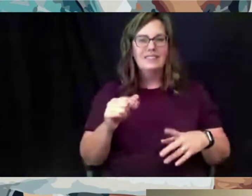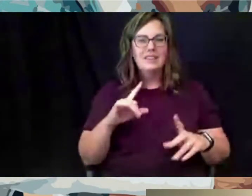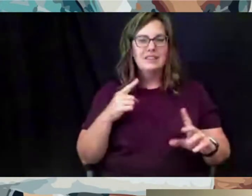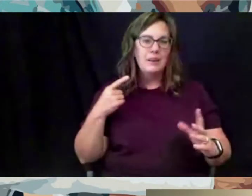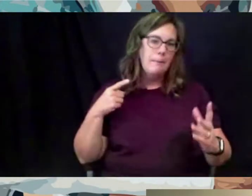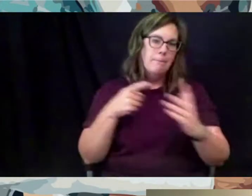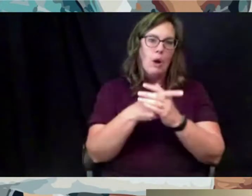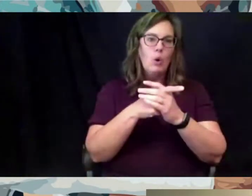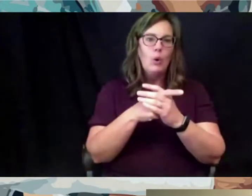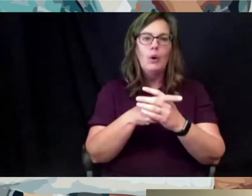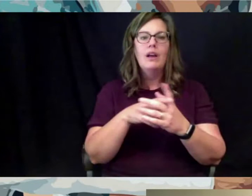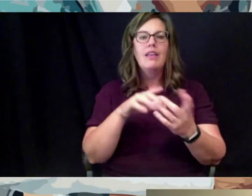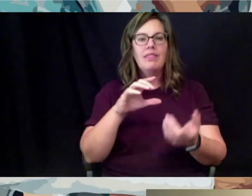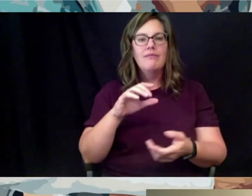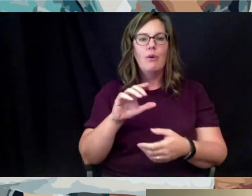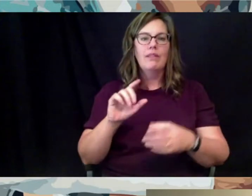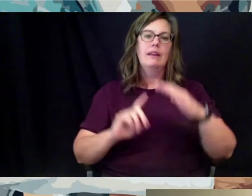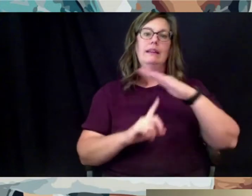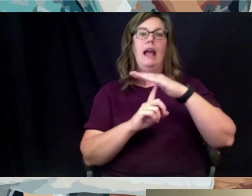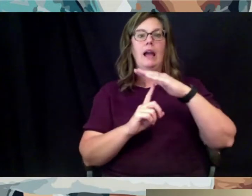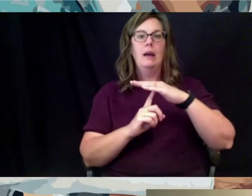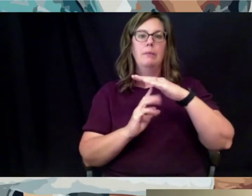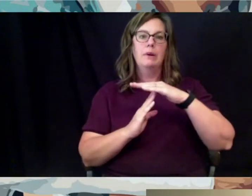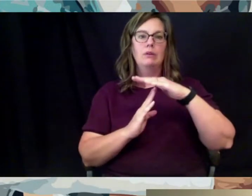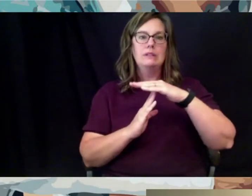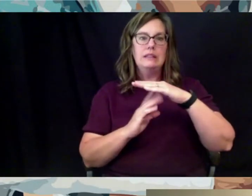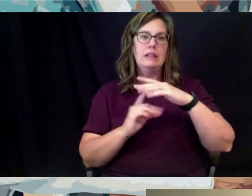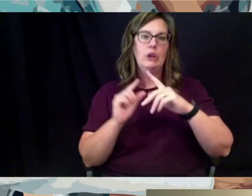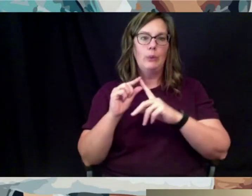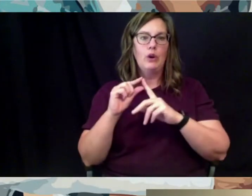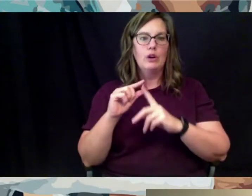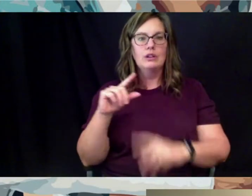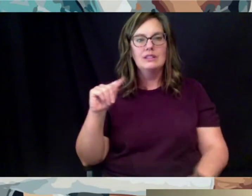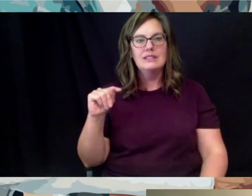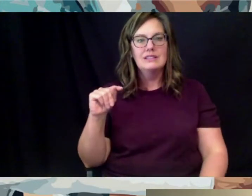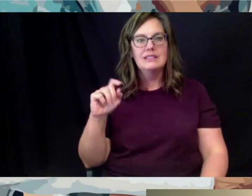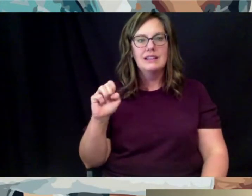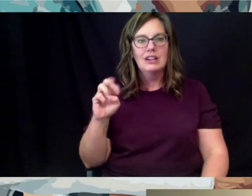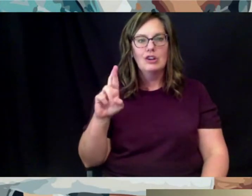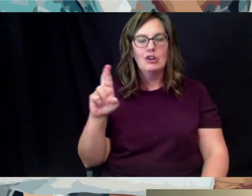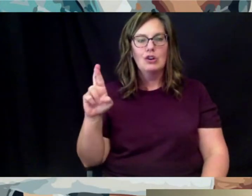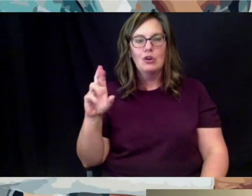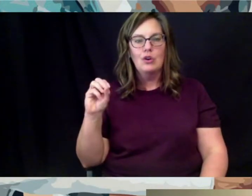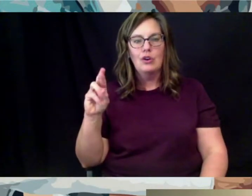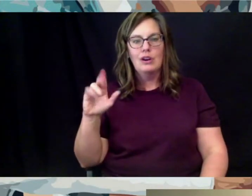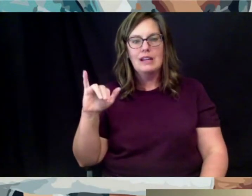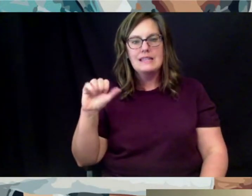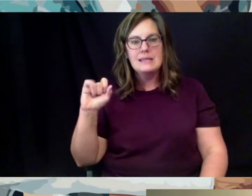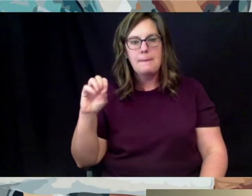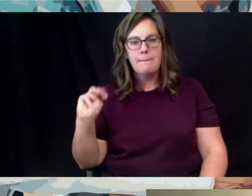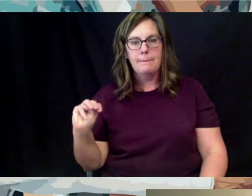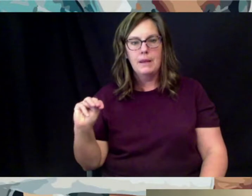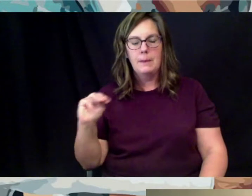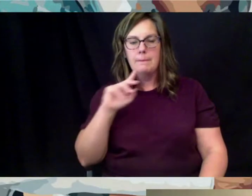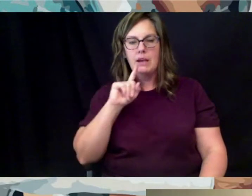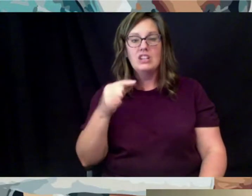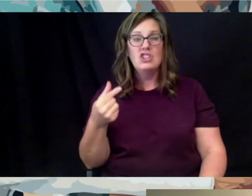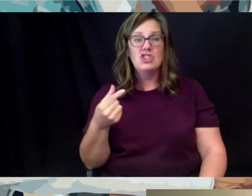capital t word which is you know terrorism but i'll talk about gender inequities and one of